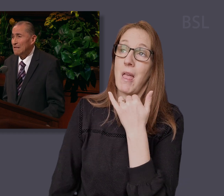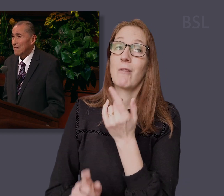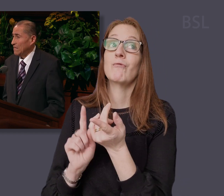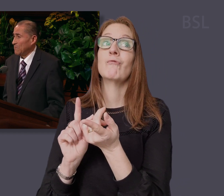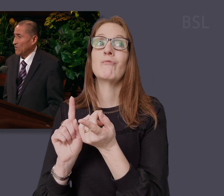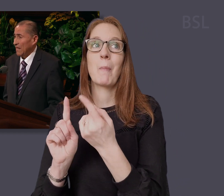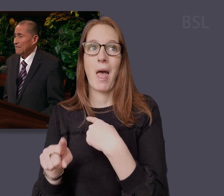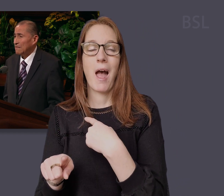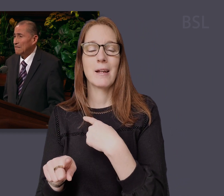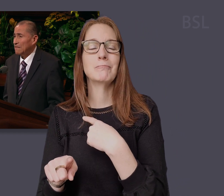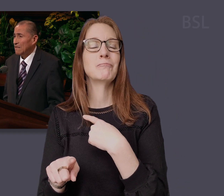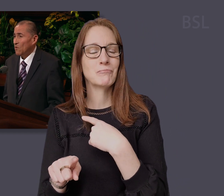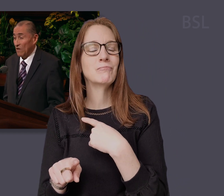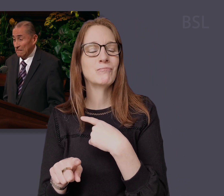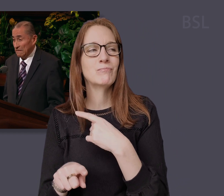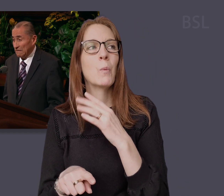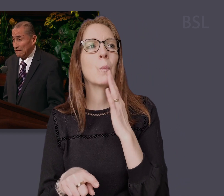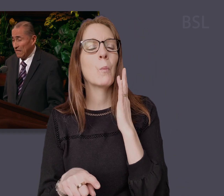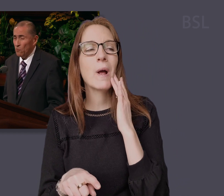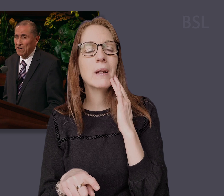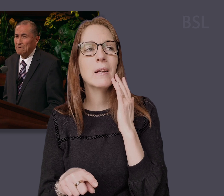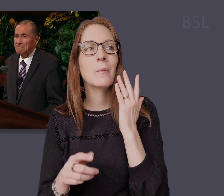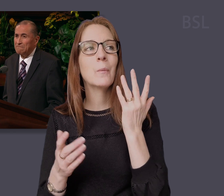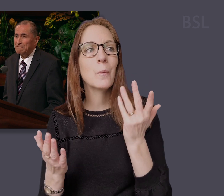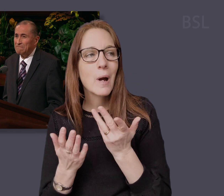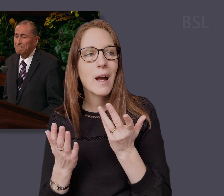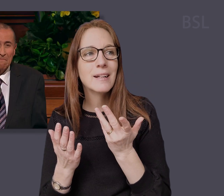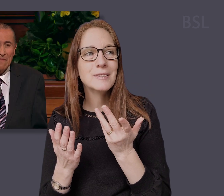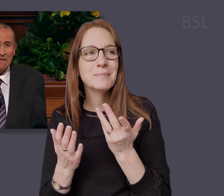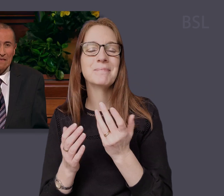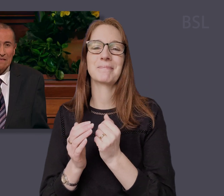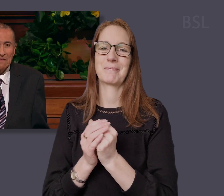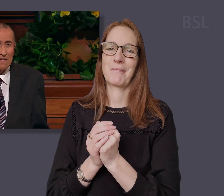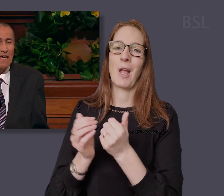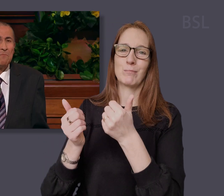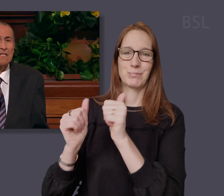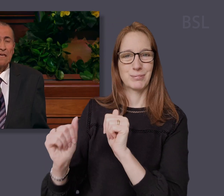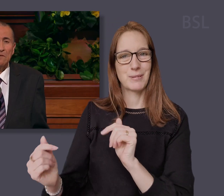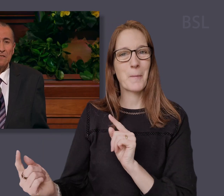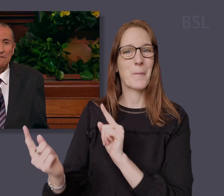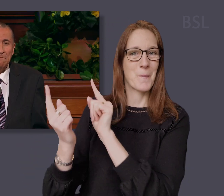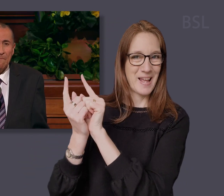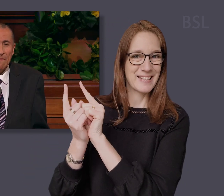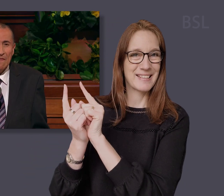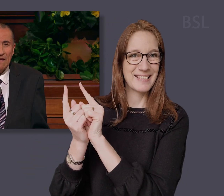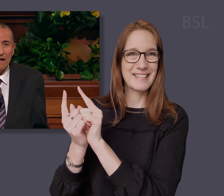He simply said, “When and where?” The day I met him,